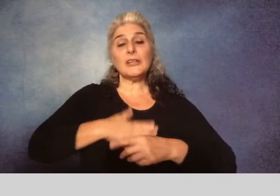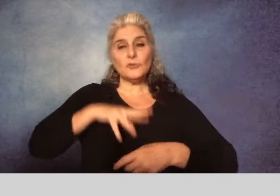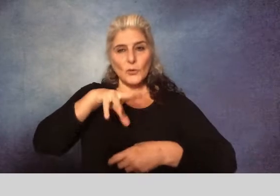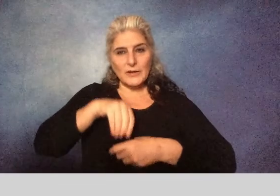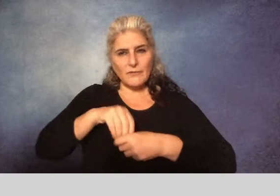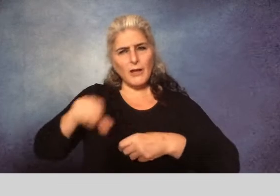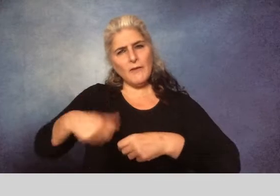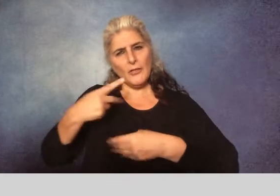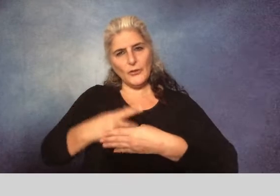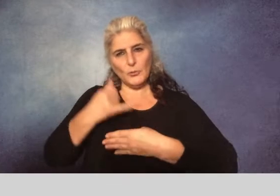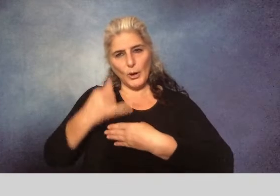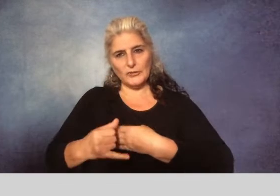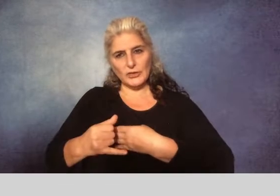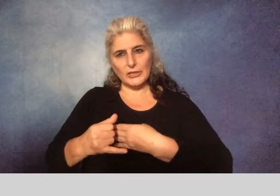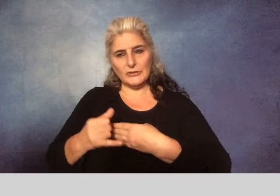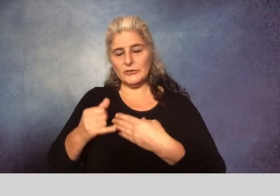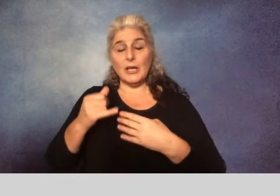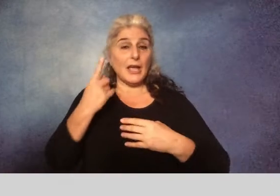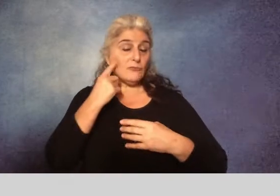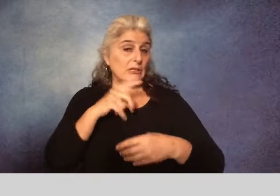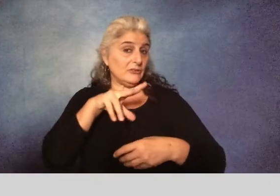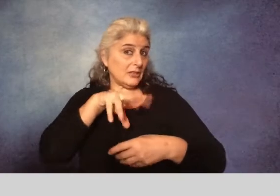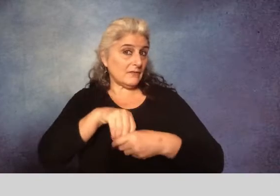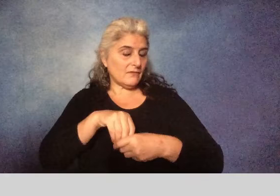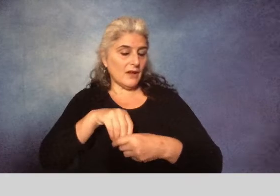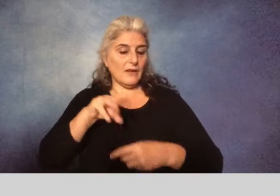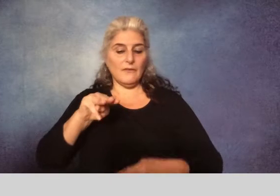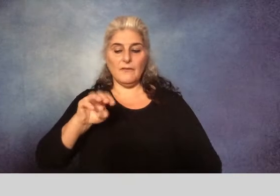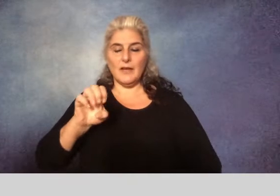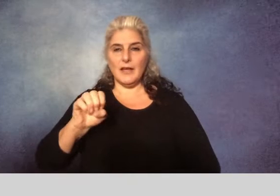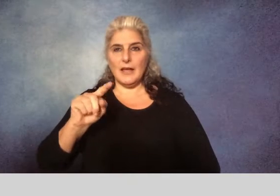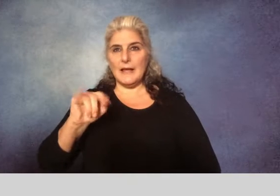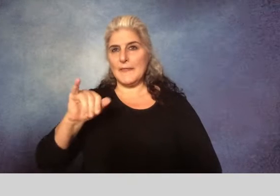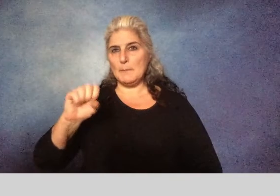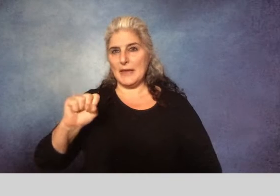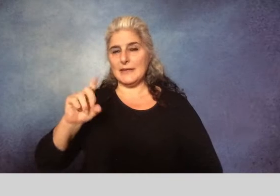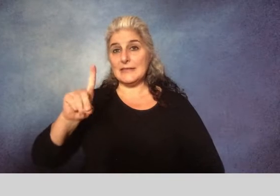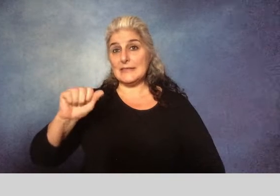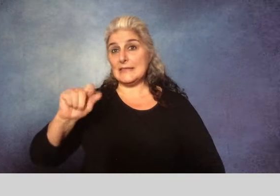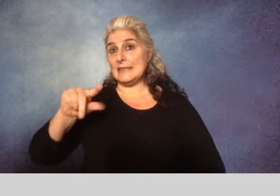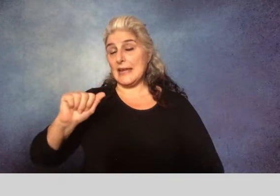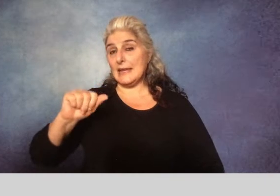to learn about different domains. And I recently completed the Metis Data Science Bootcamp where I completed several of these projects,